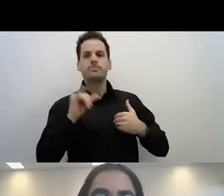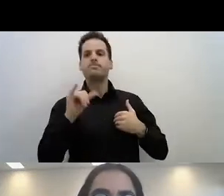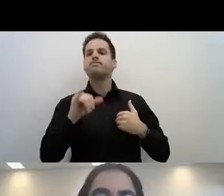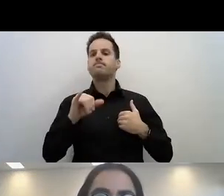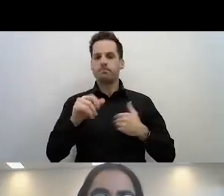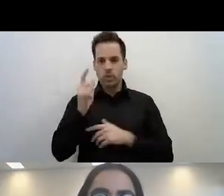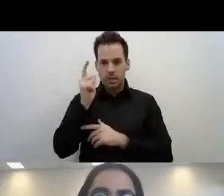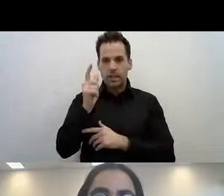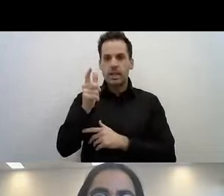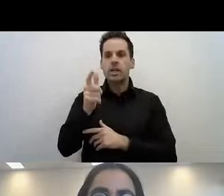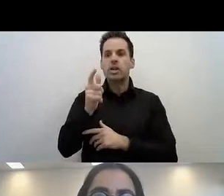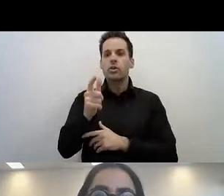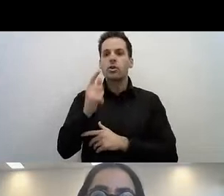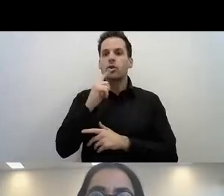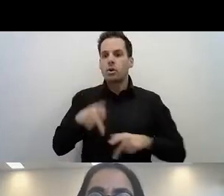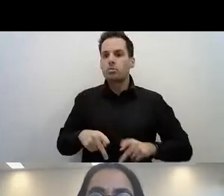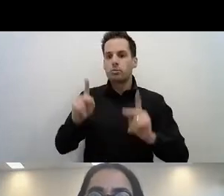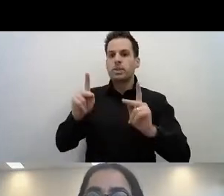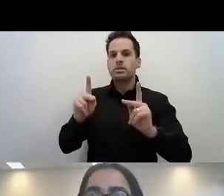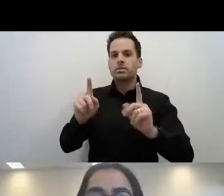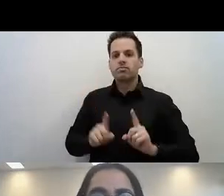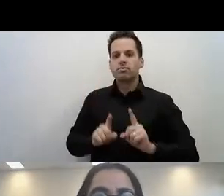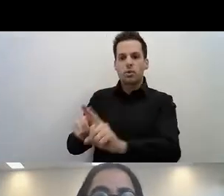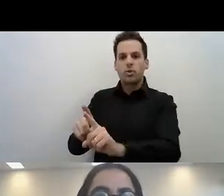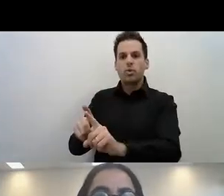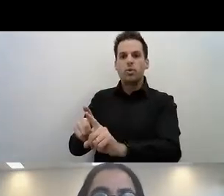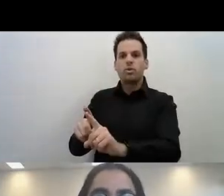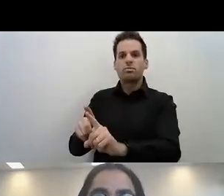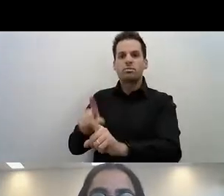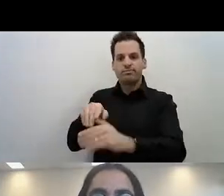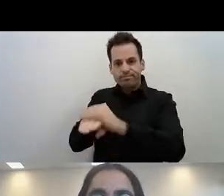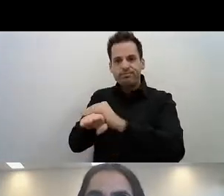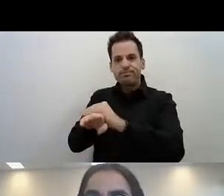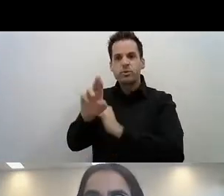and his family to stay at the resort subject to the service animal entering and remaining